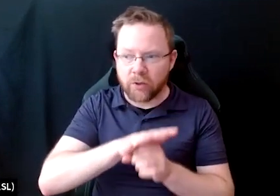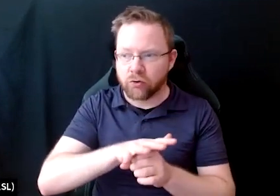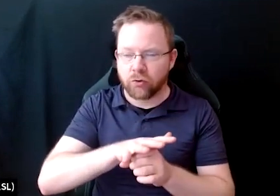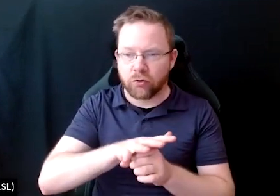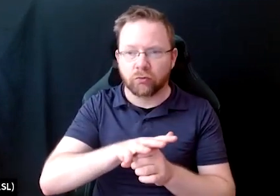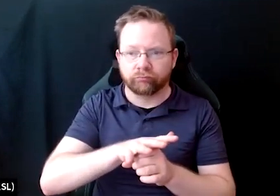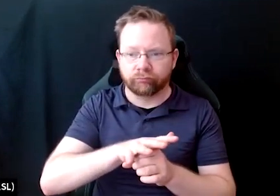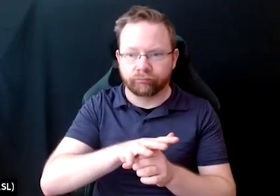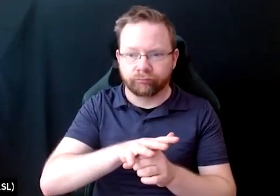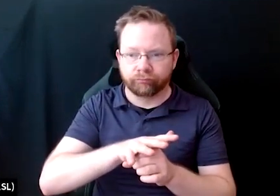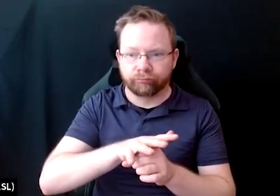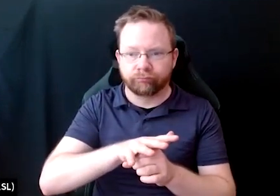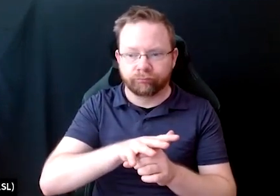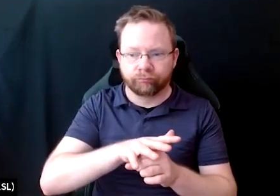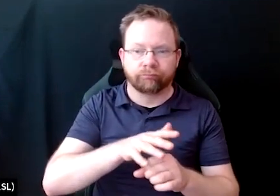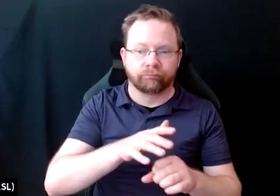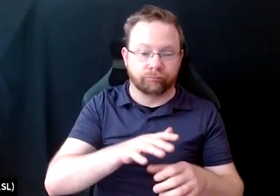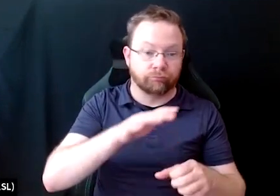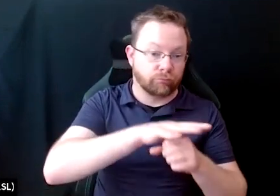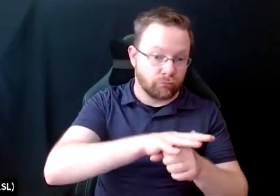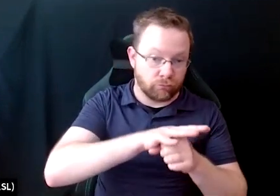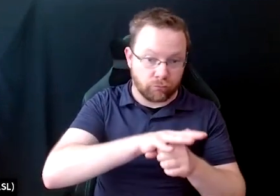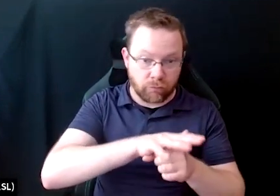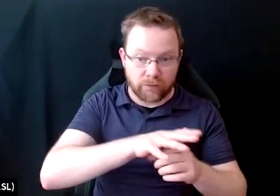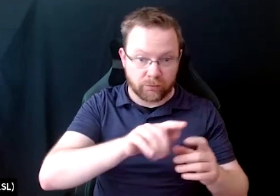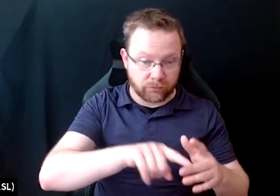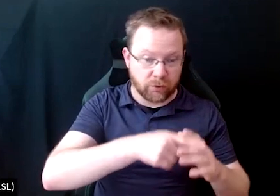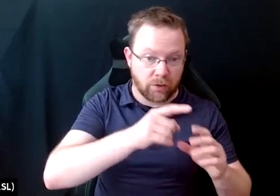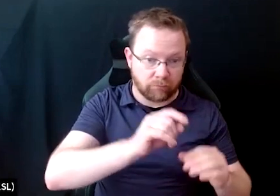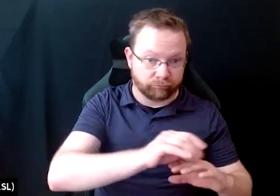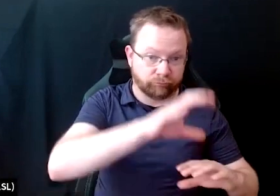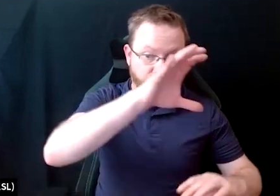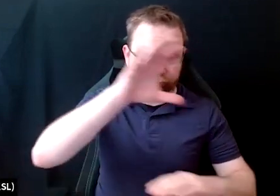access emergency equipment, et cetera, and obviously have